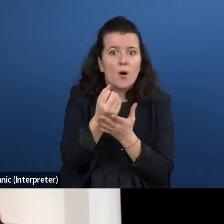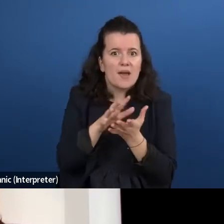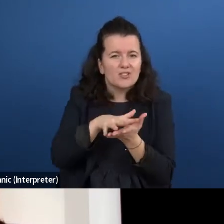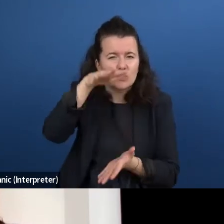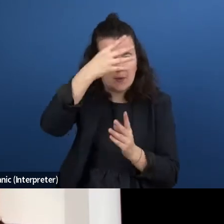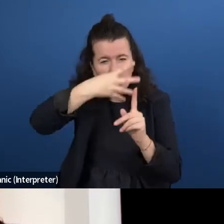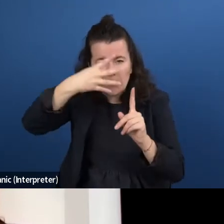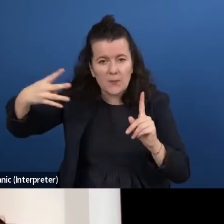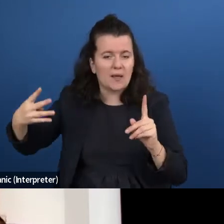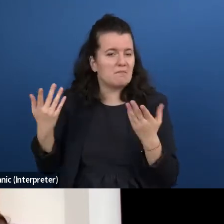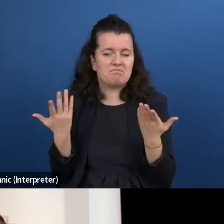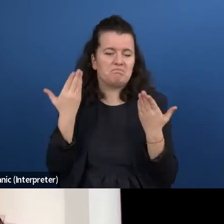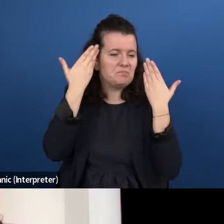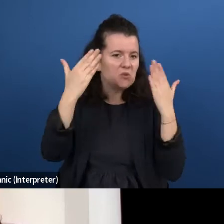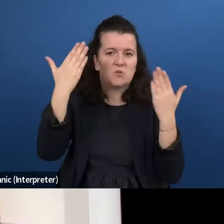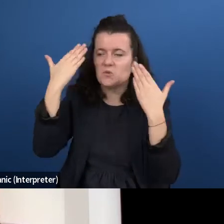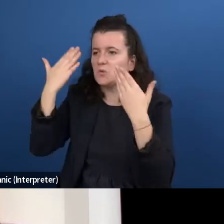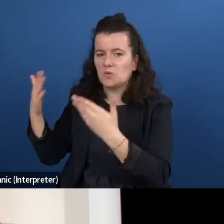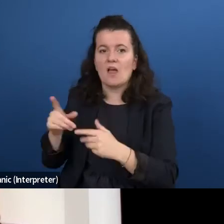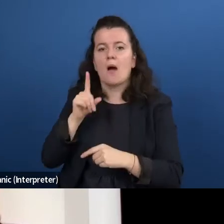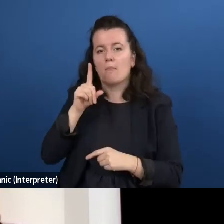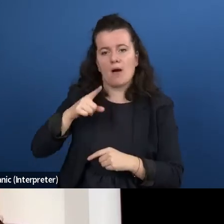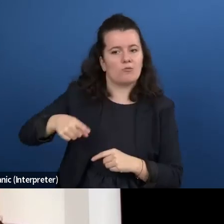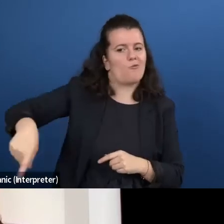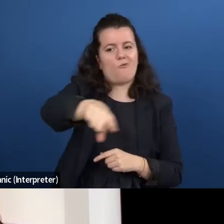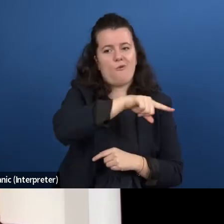during the lockdown of many cases of intersexual discrimination